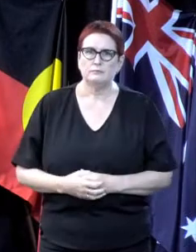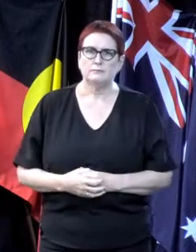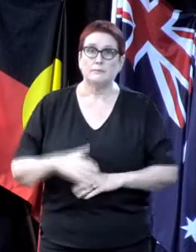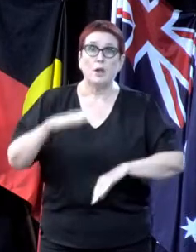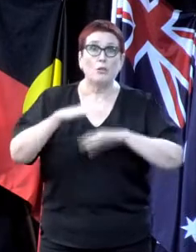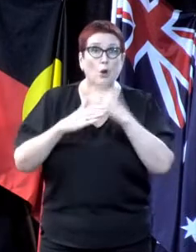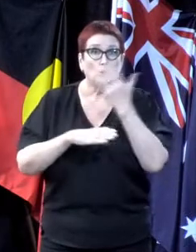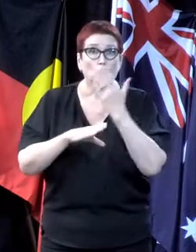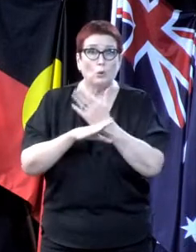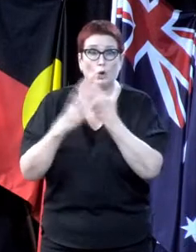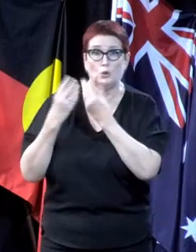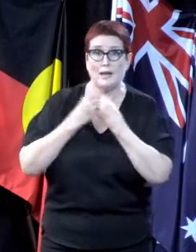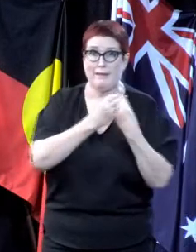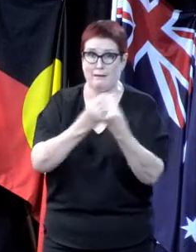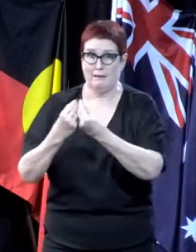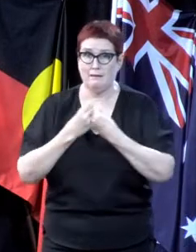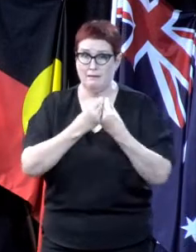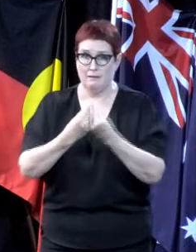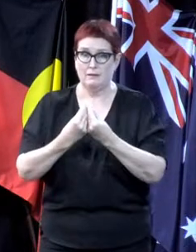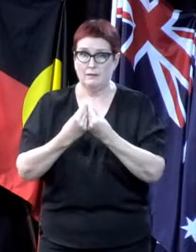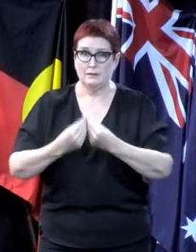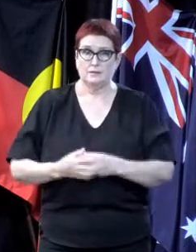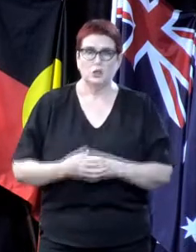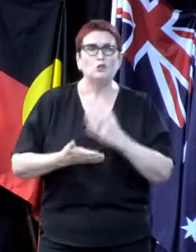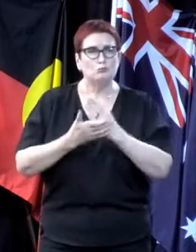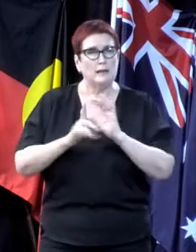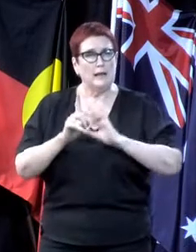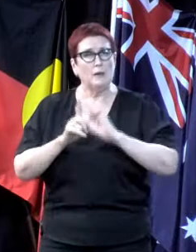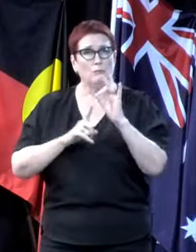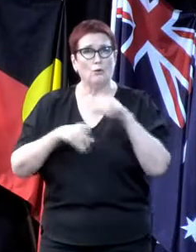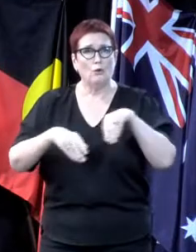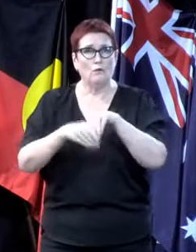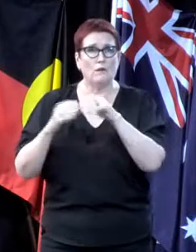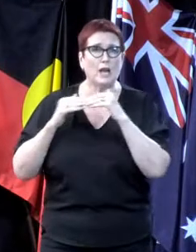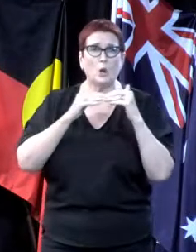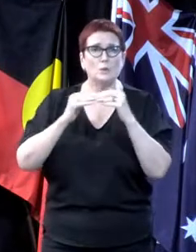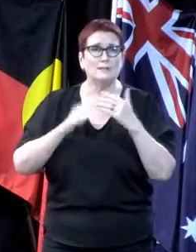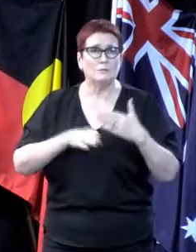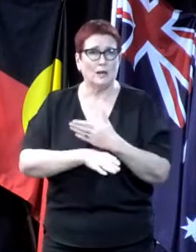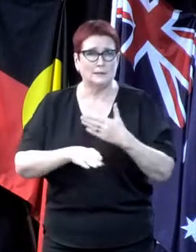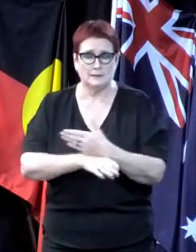And we work in the process of advancing inclusive practices. Before I move on, can I just ask you this?